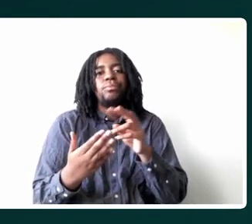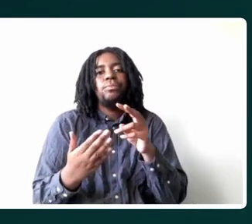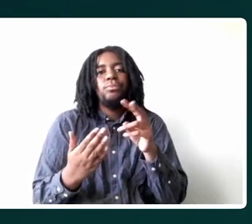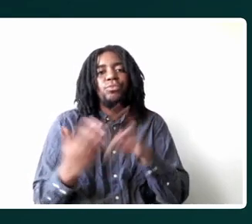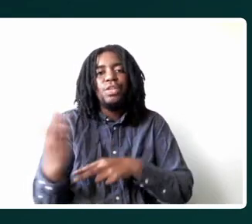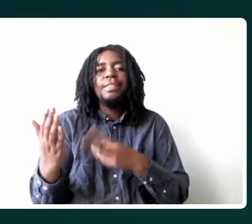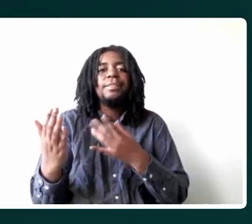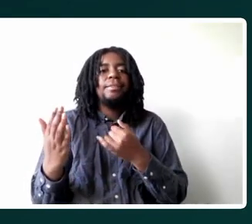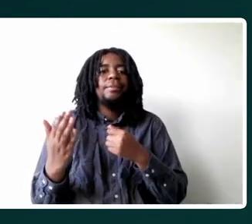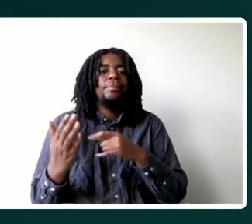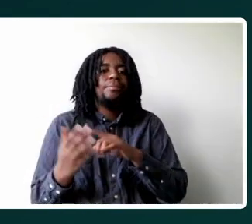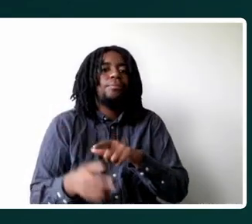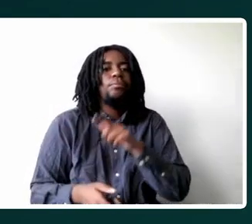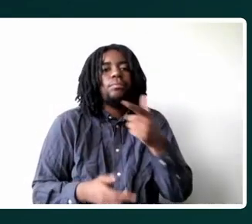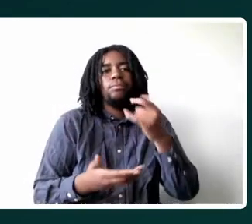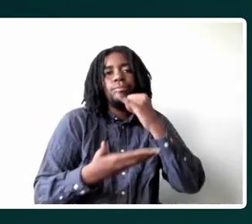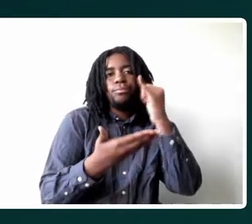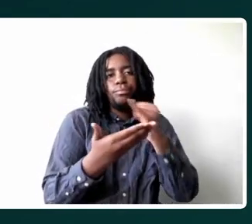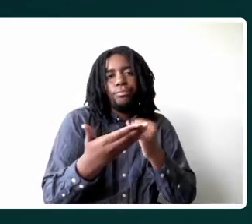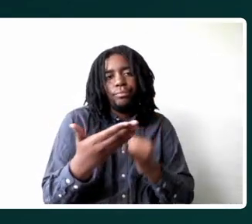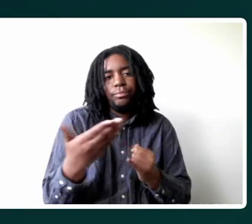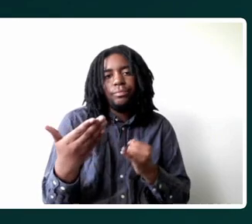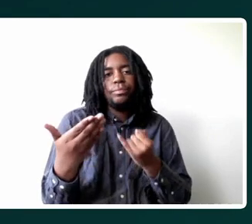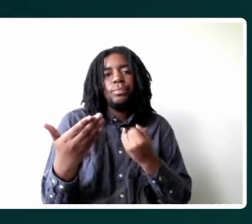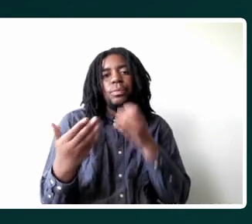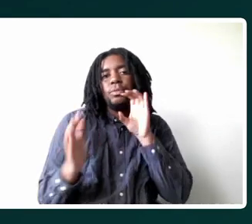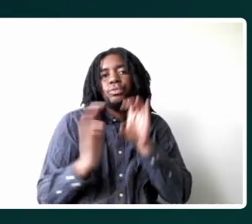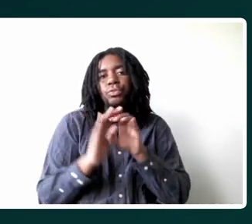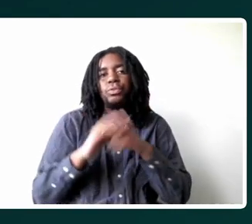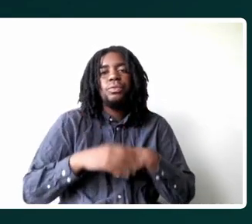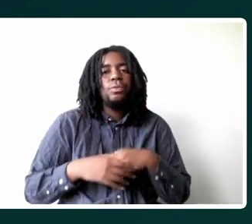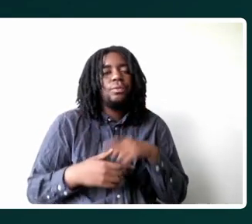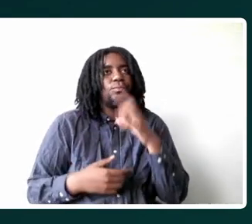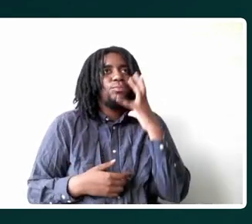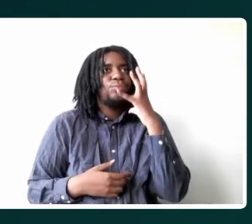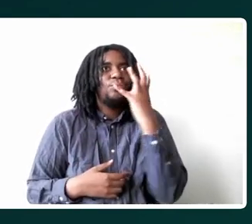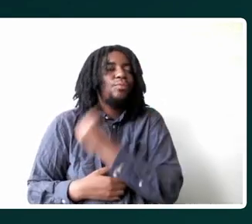a very beautiful and special moment to see mother and daughter proudly holding the books